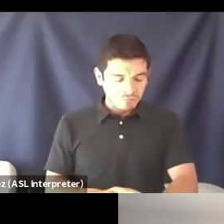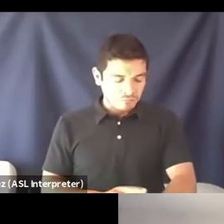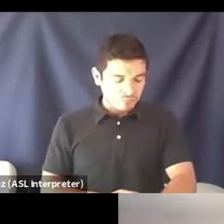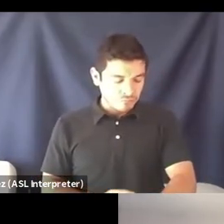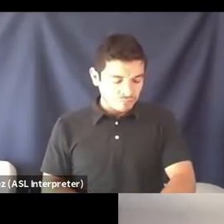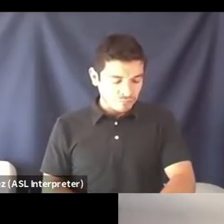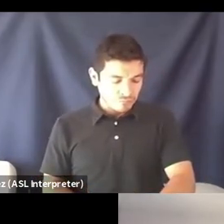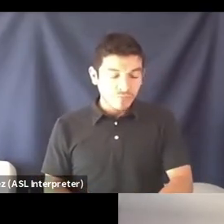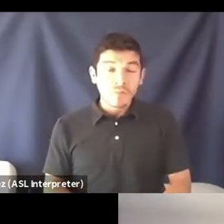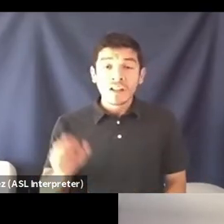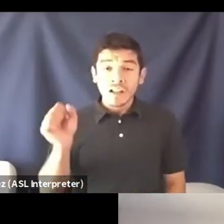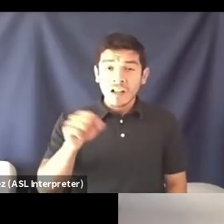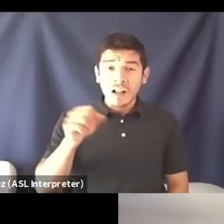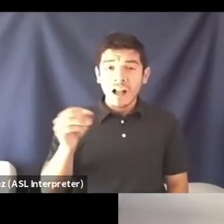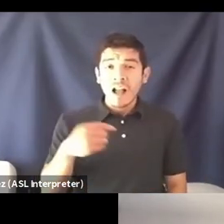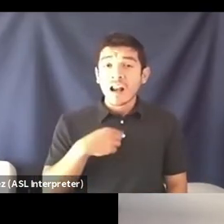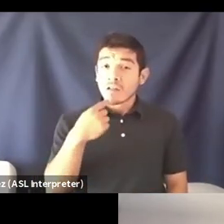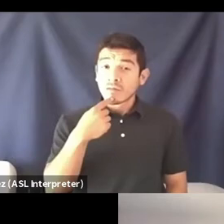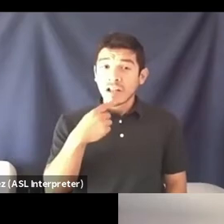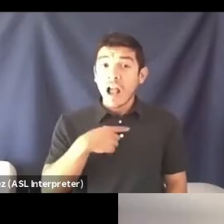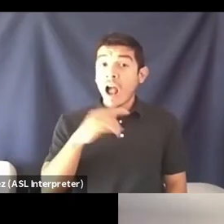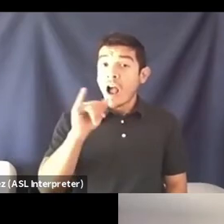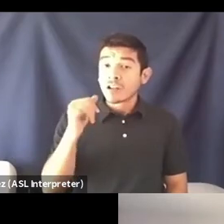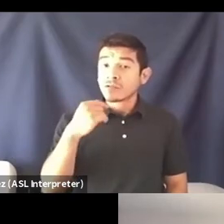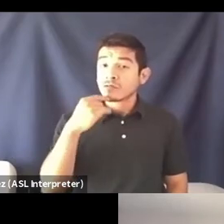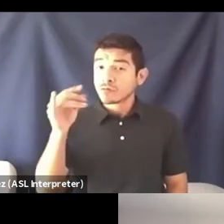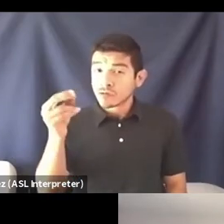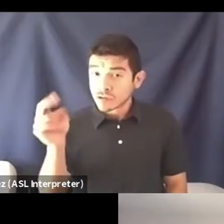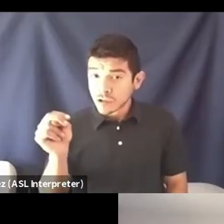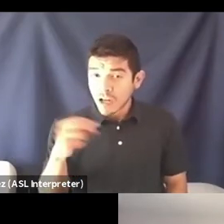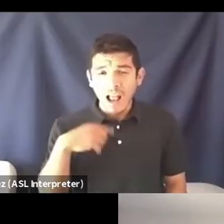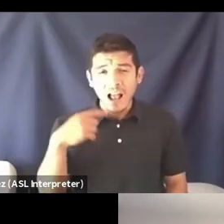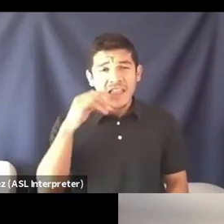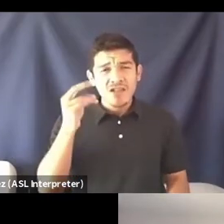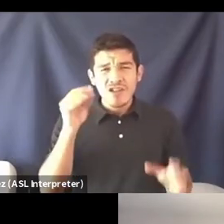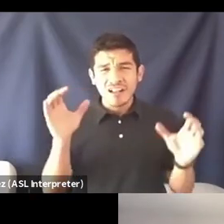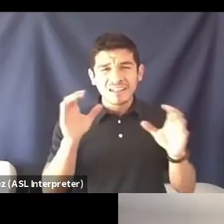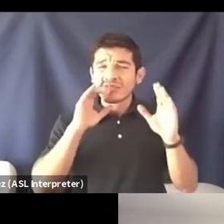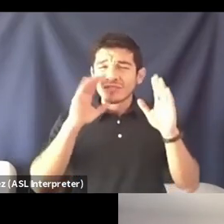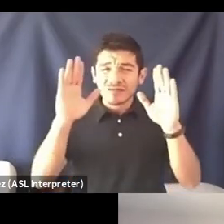I'd also plug John. I think John did just an incredible job here with the film.